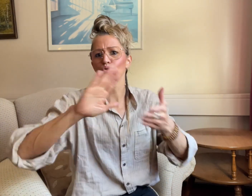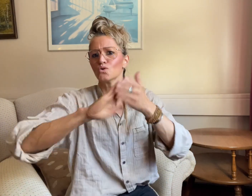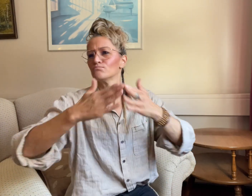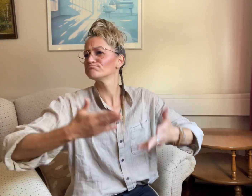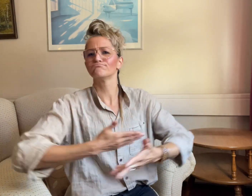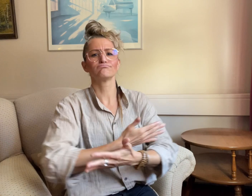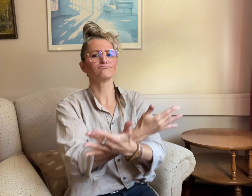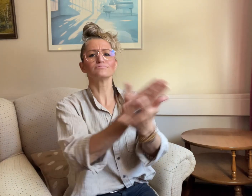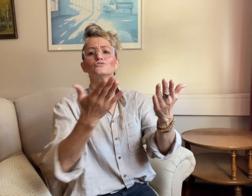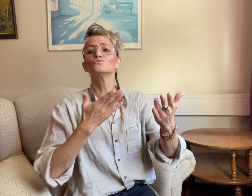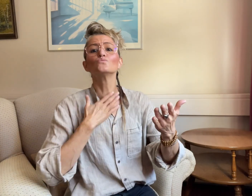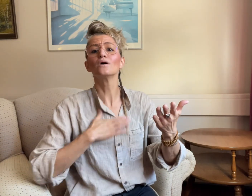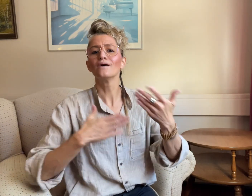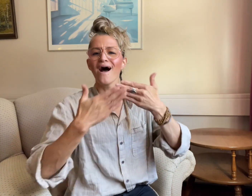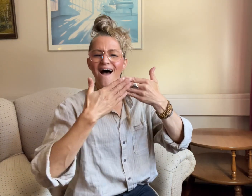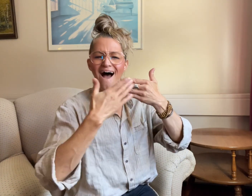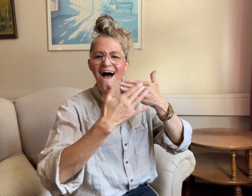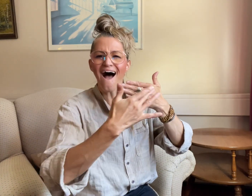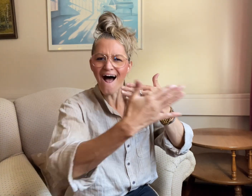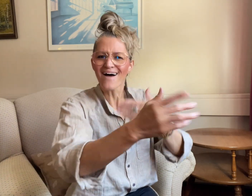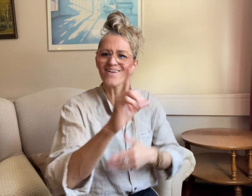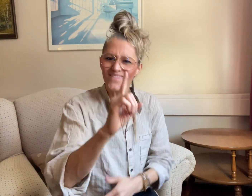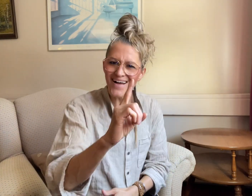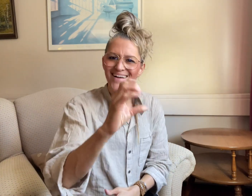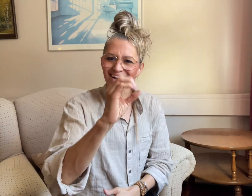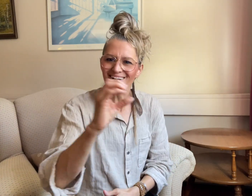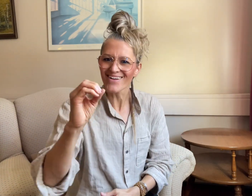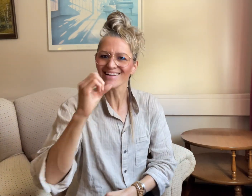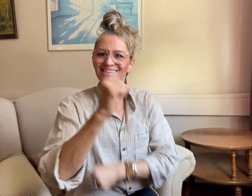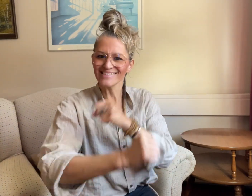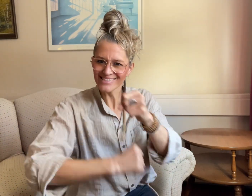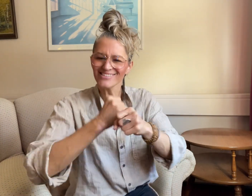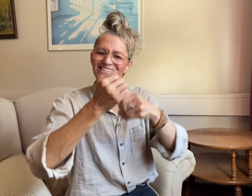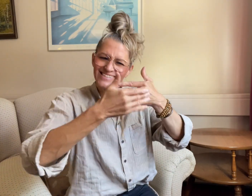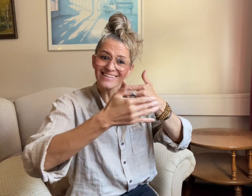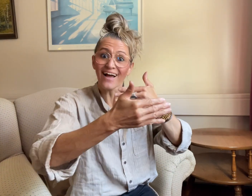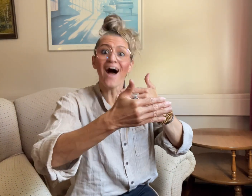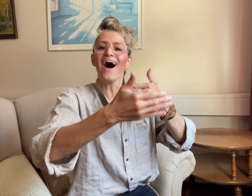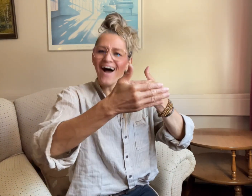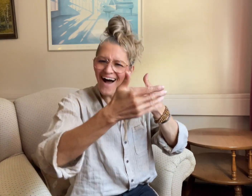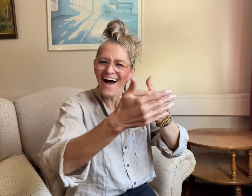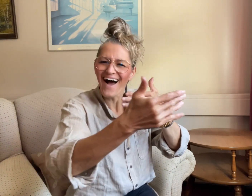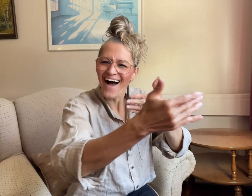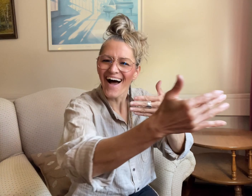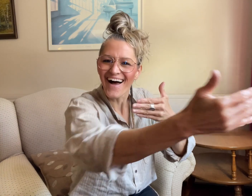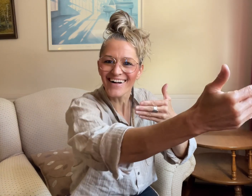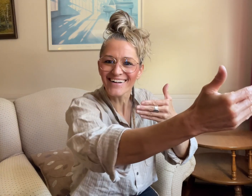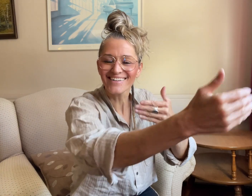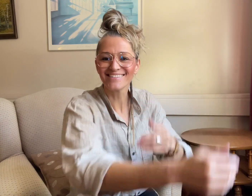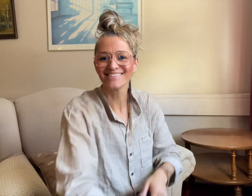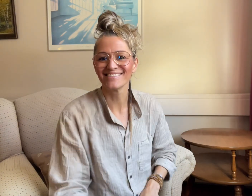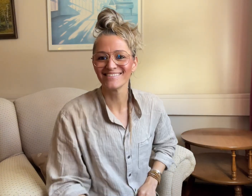for another hundred years and more.